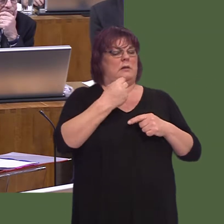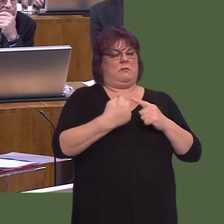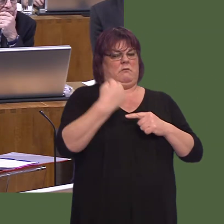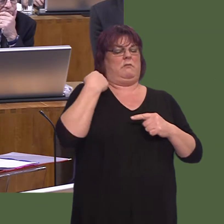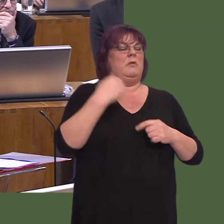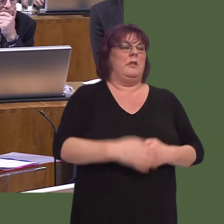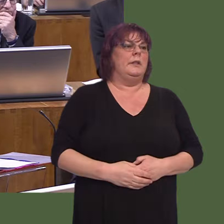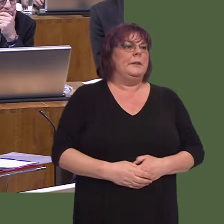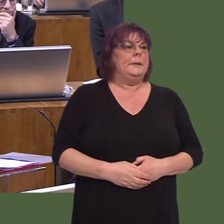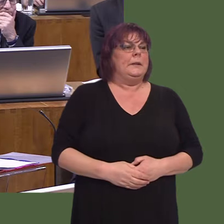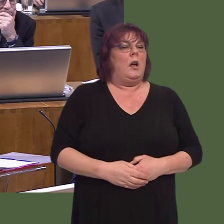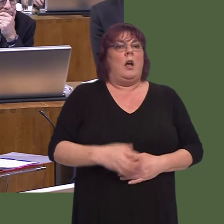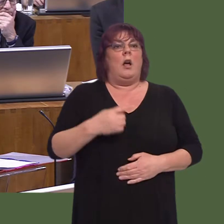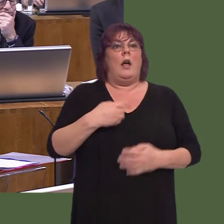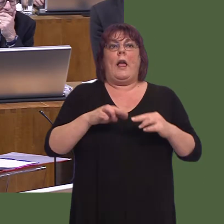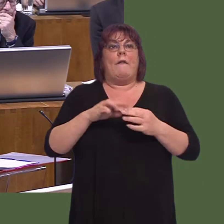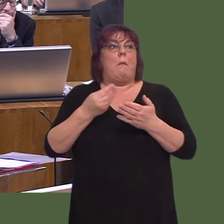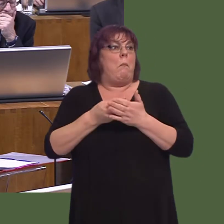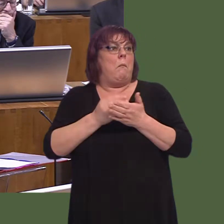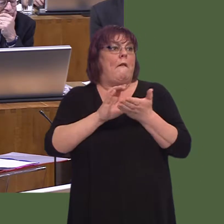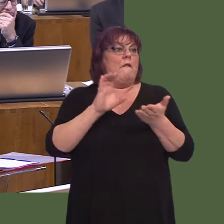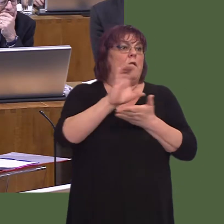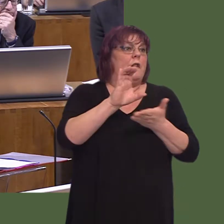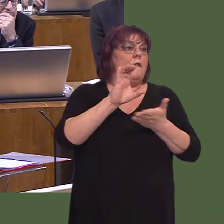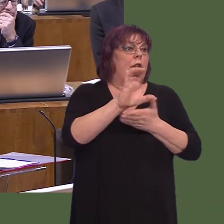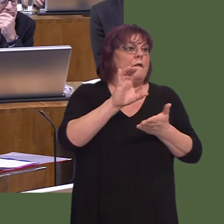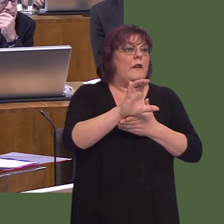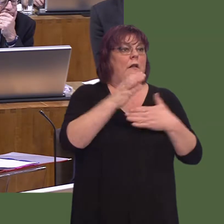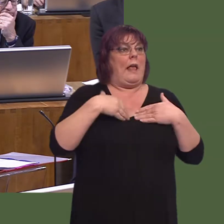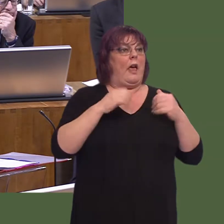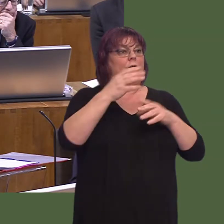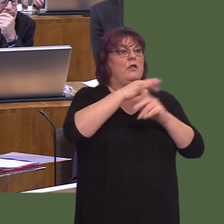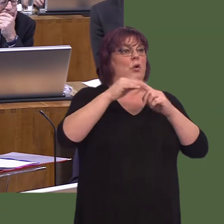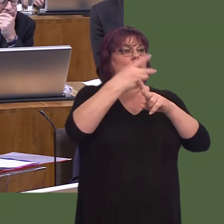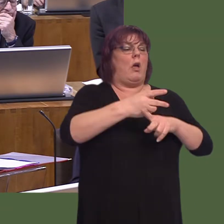We would be delightedódelightedóto spend more on health and social care if the brakes